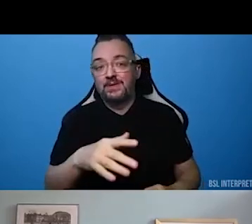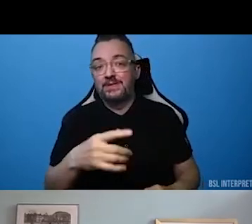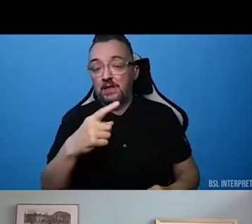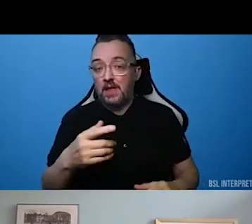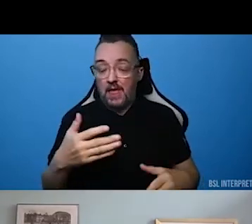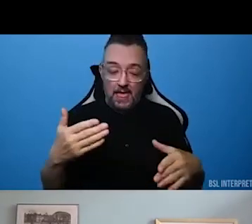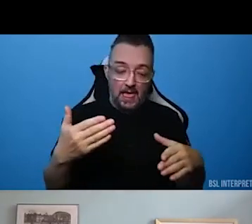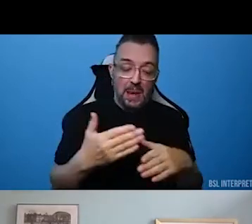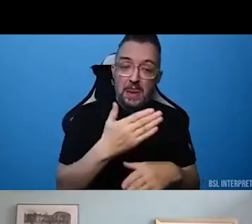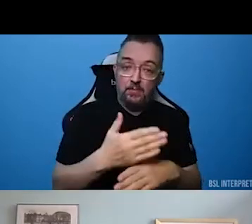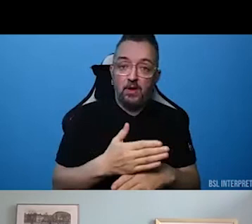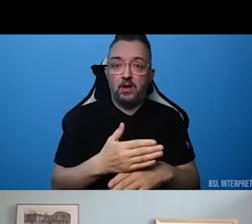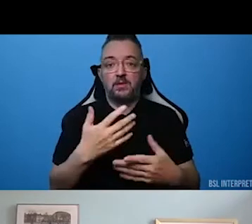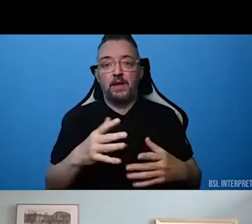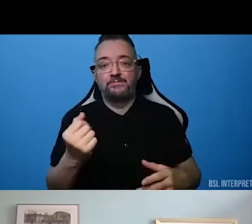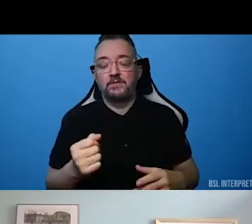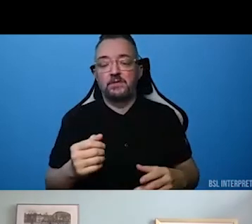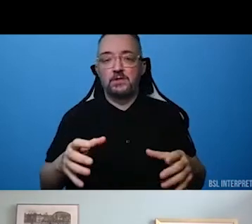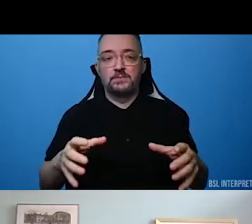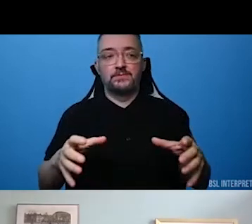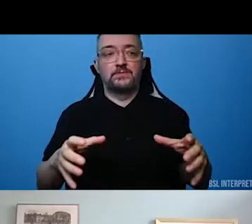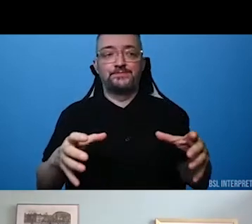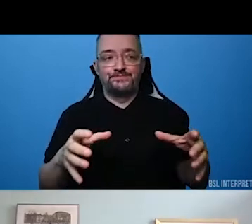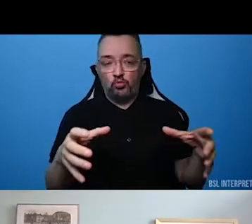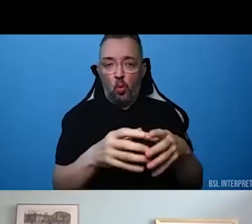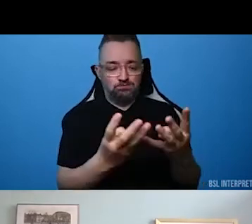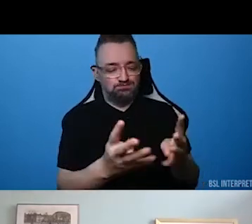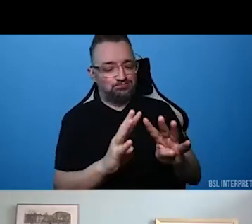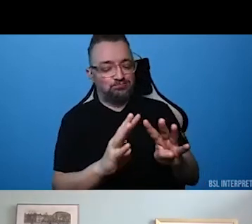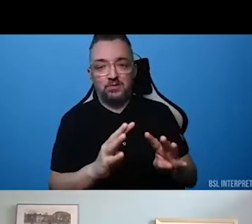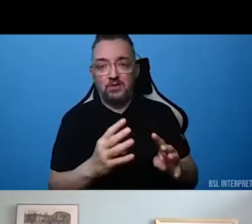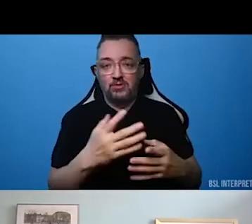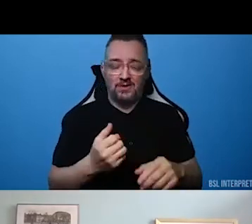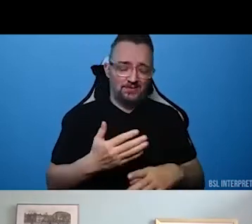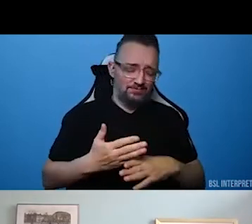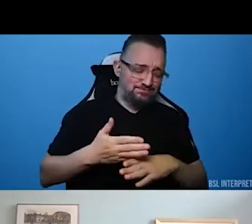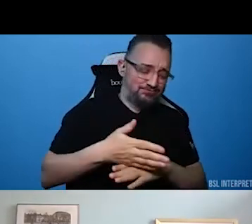which often involved small gangs of men and women performing the back-breaking work of deforestation